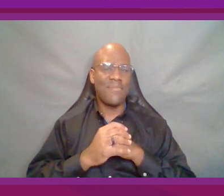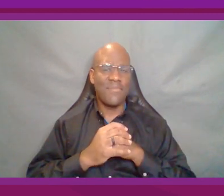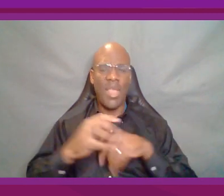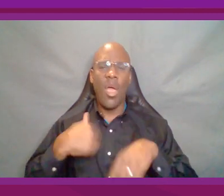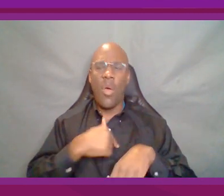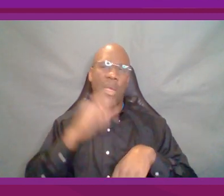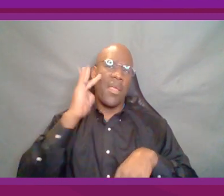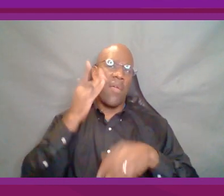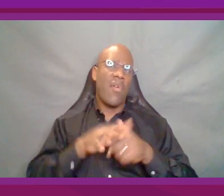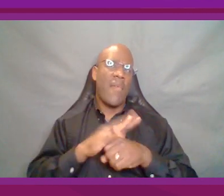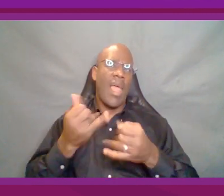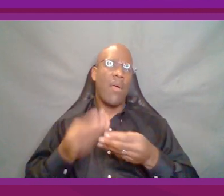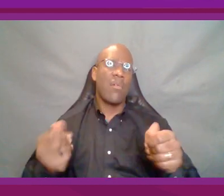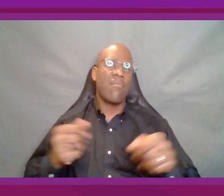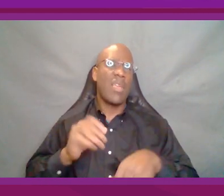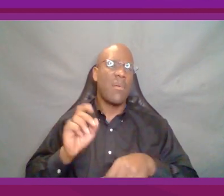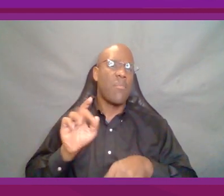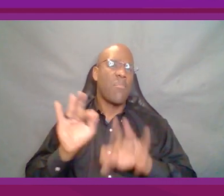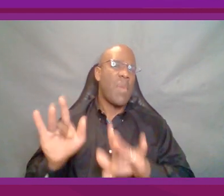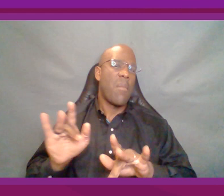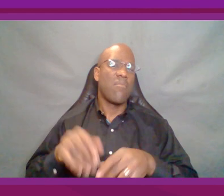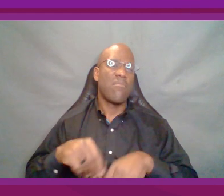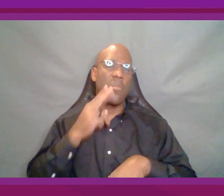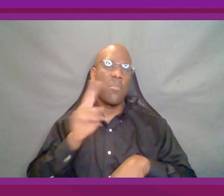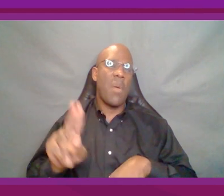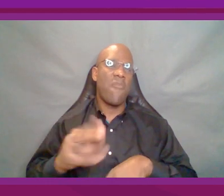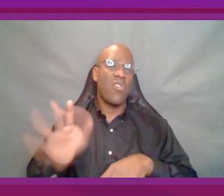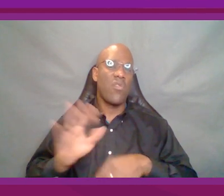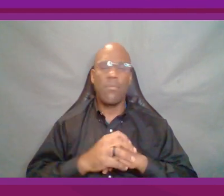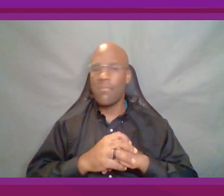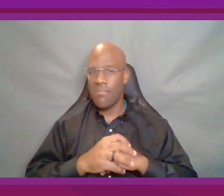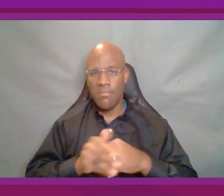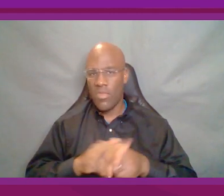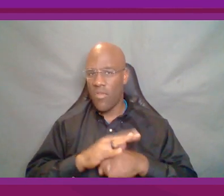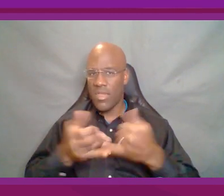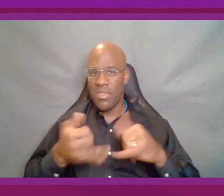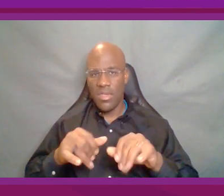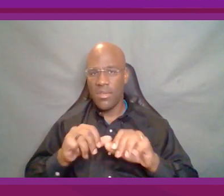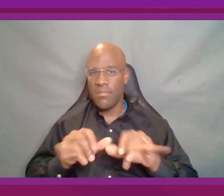go away because we became tired of it. This virus continues and there are those who did